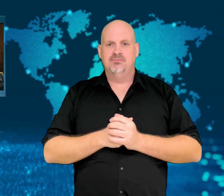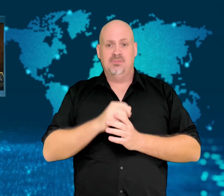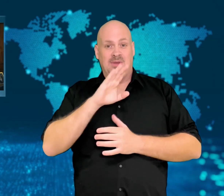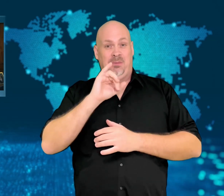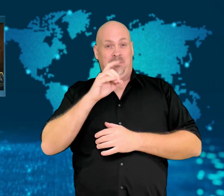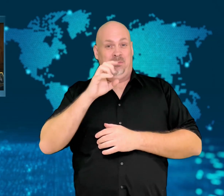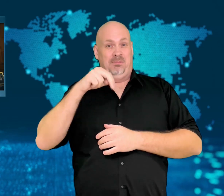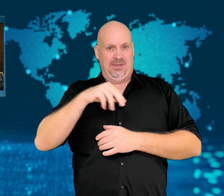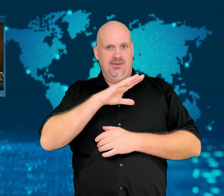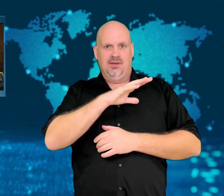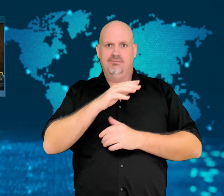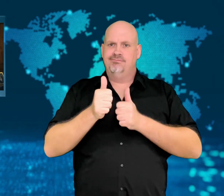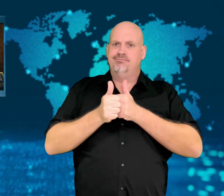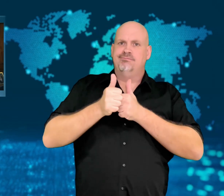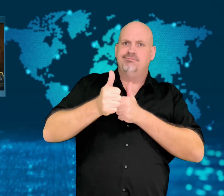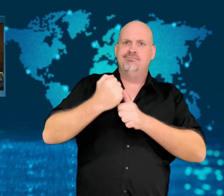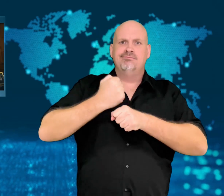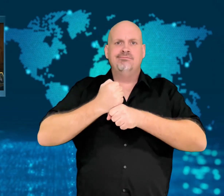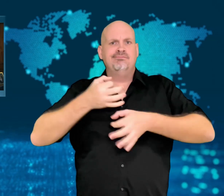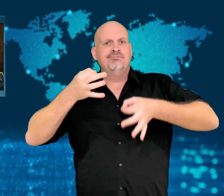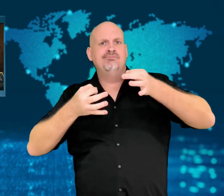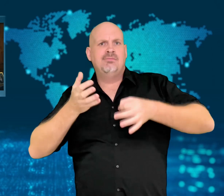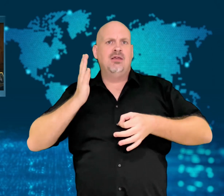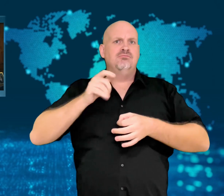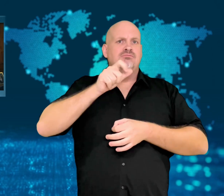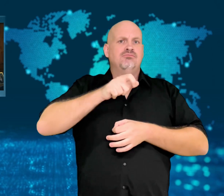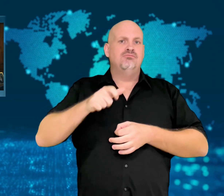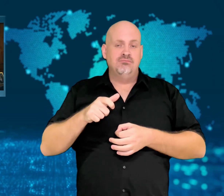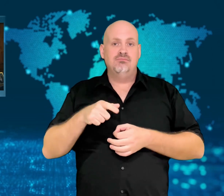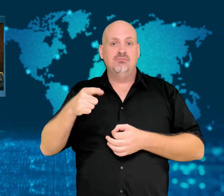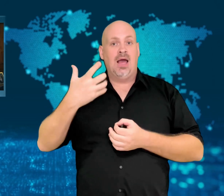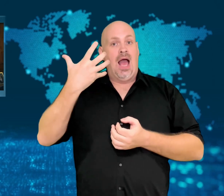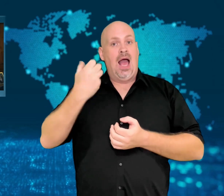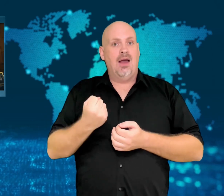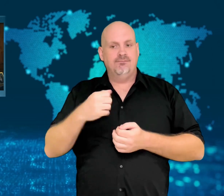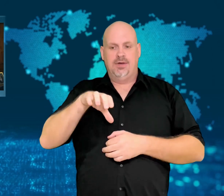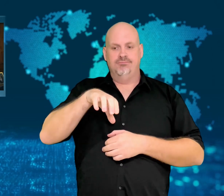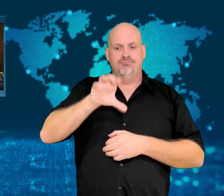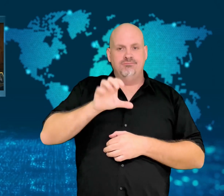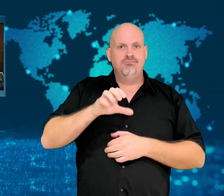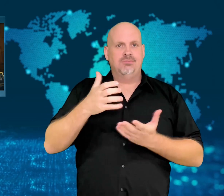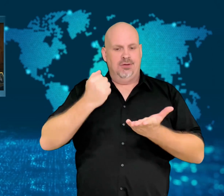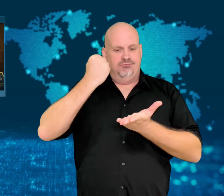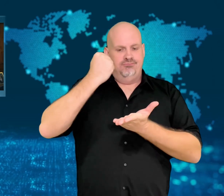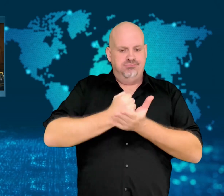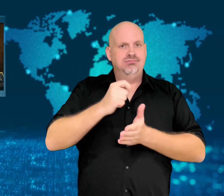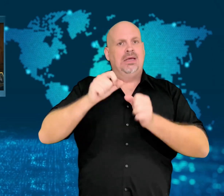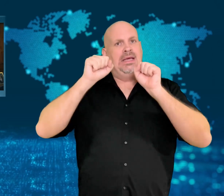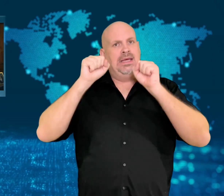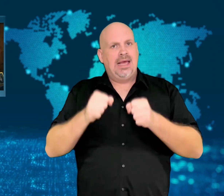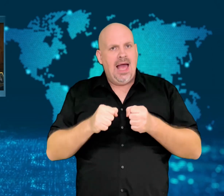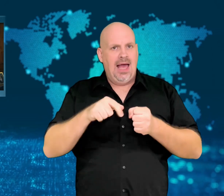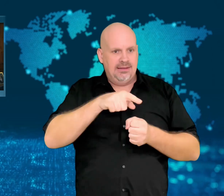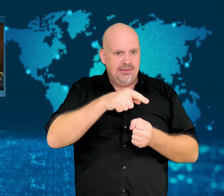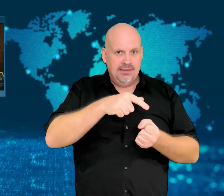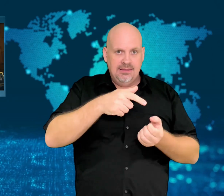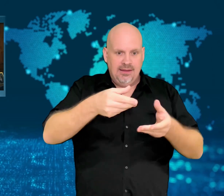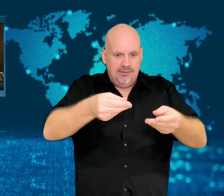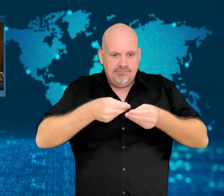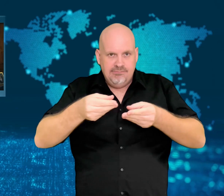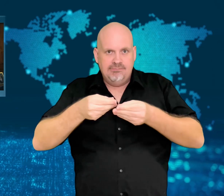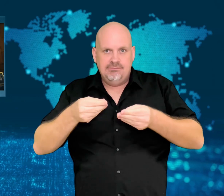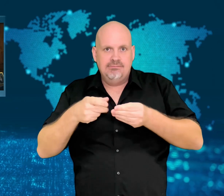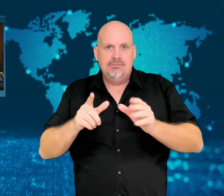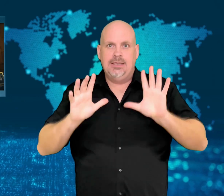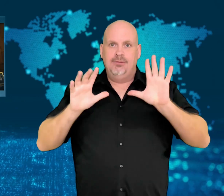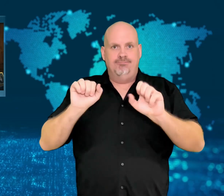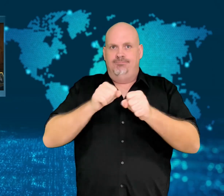Some of President Biden's lawyers did not have the security clearance needed